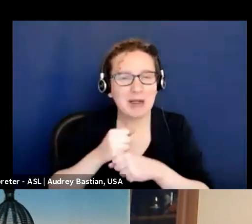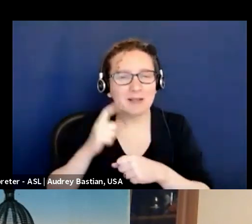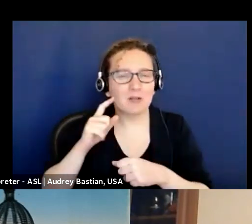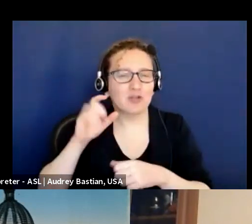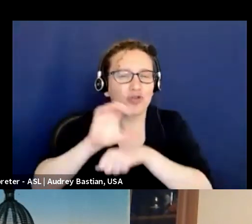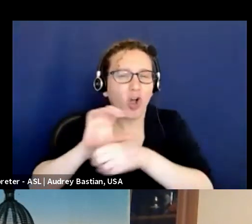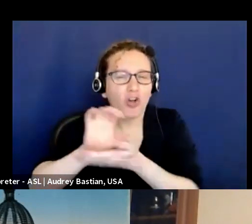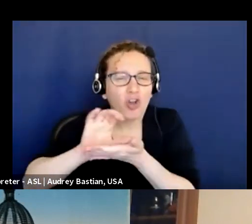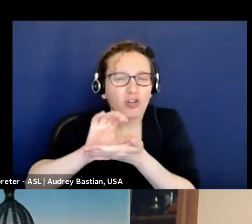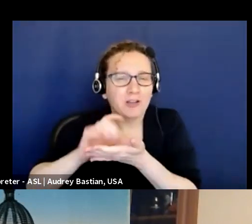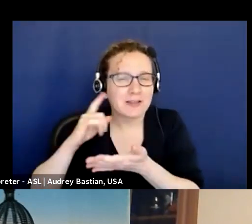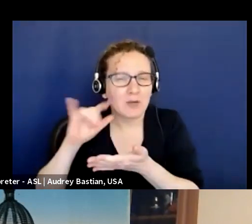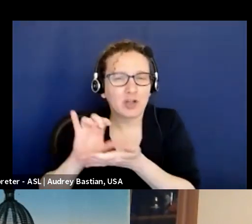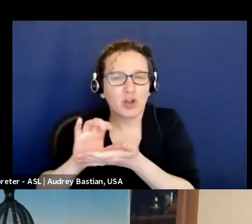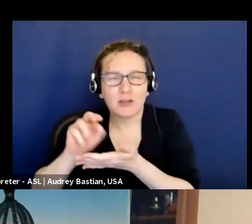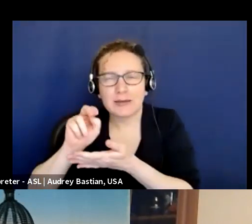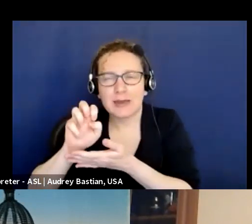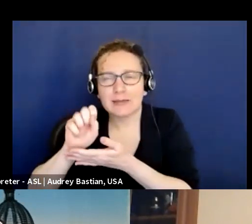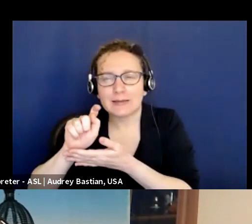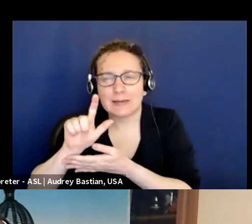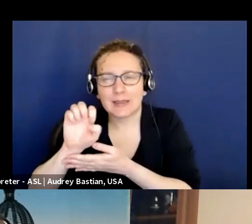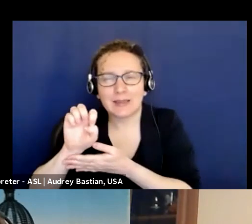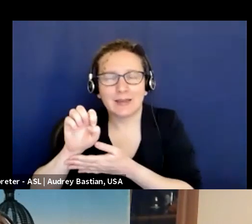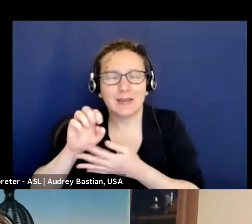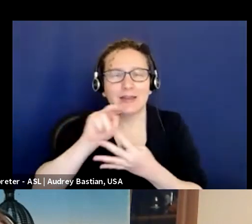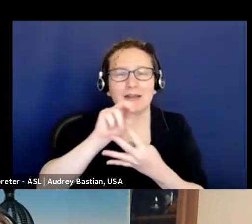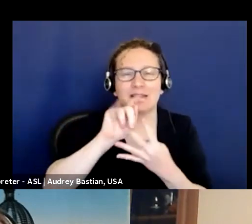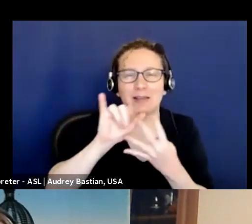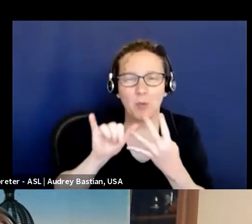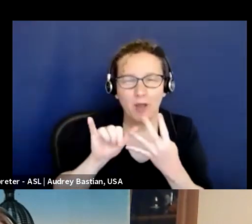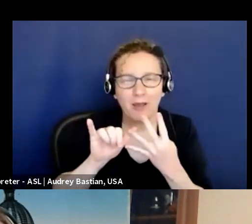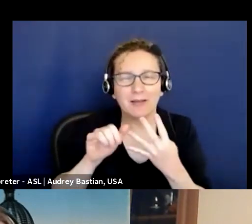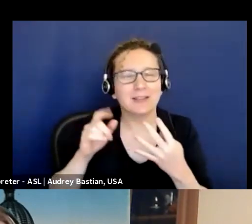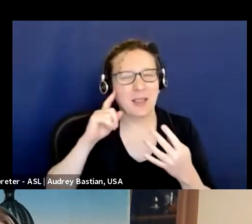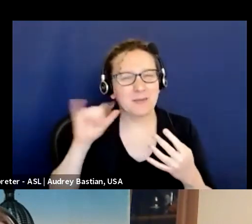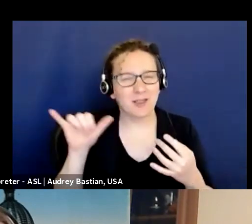great story. What about Samsara, how did you discover your program? Which is also under